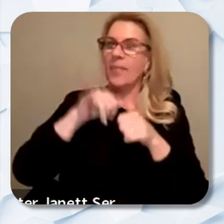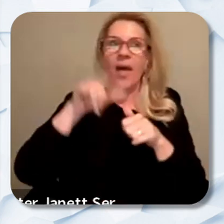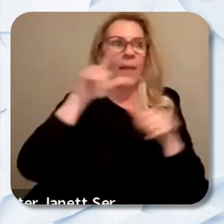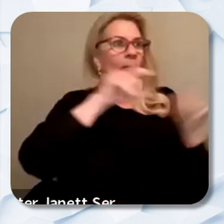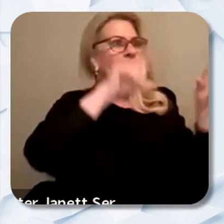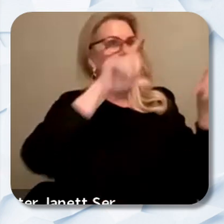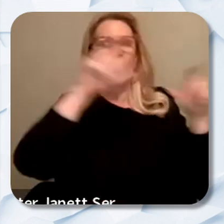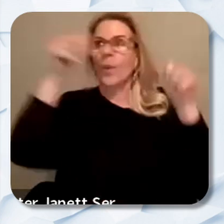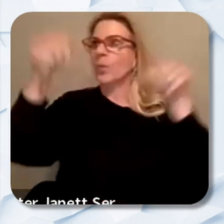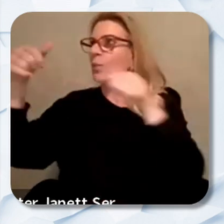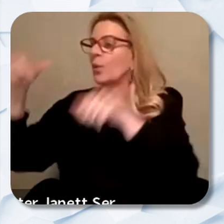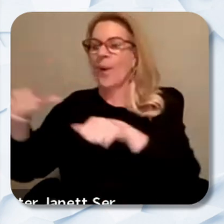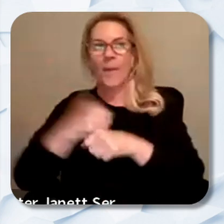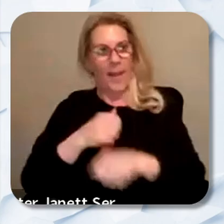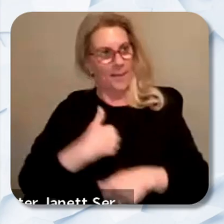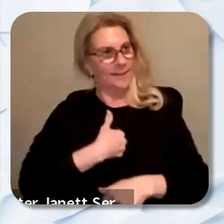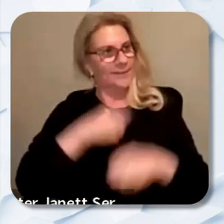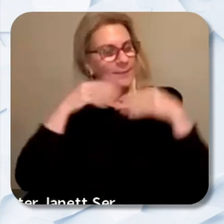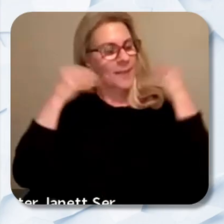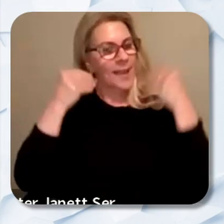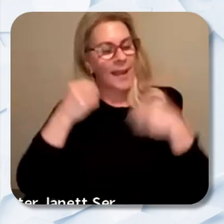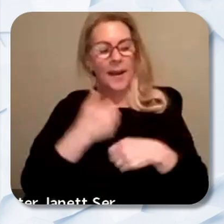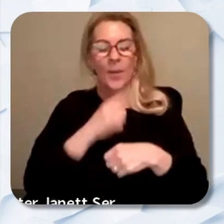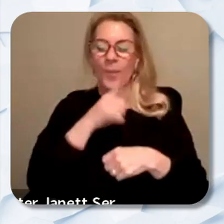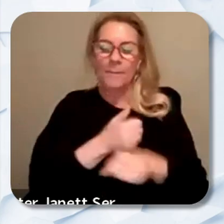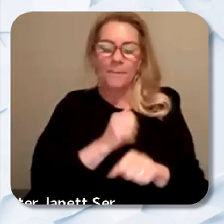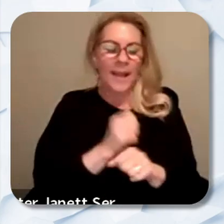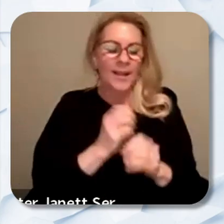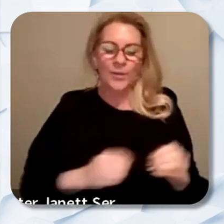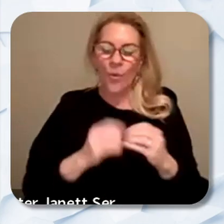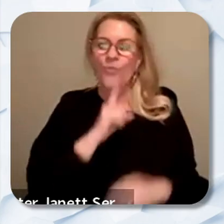that. And it kind of puts a smile on my face and makes it so much more authentic throughout the